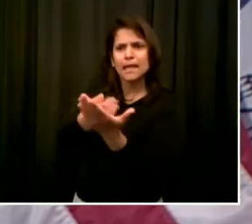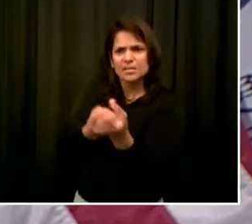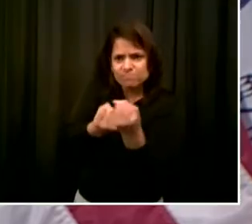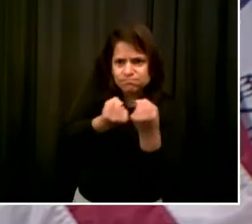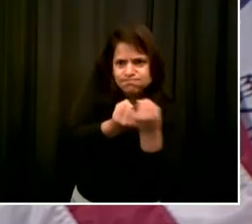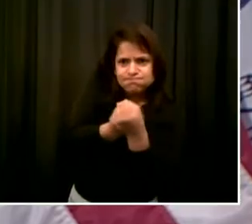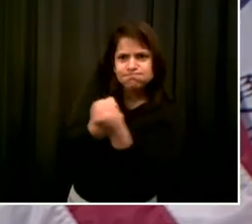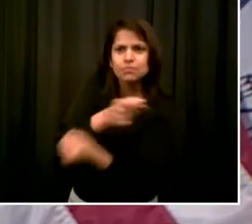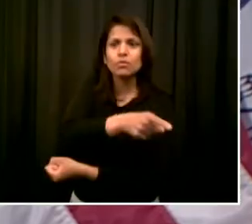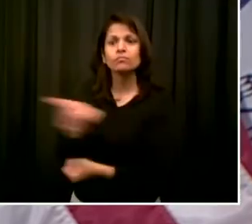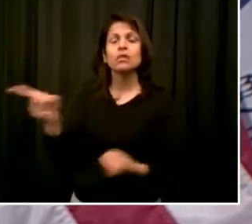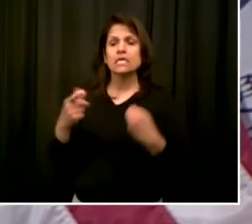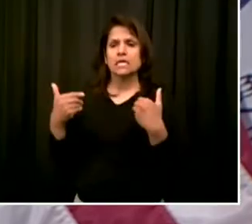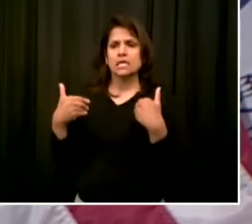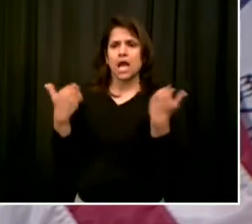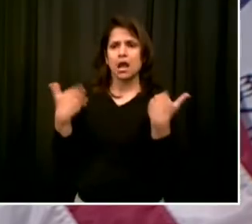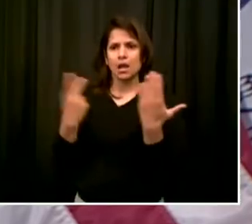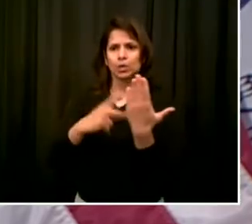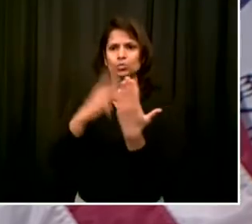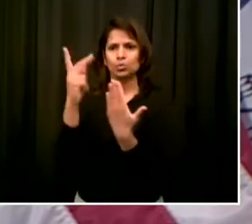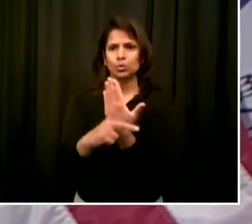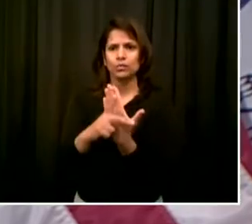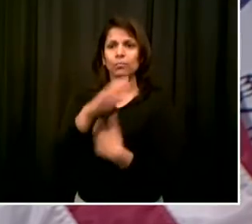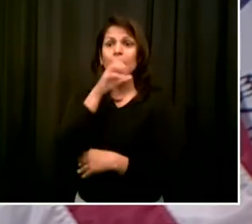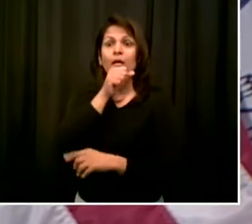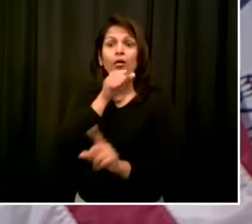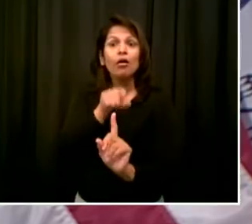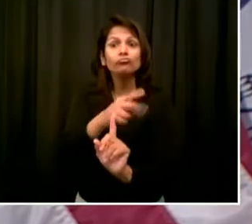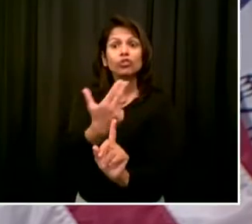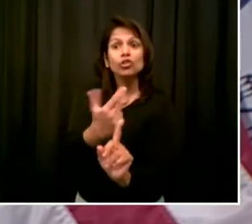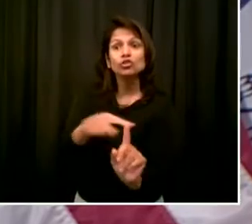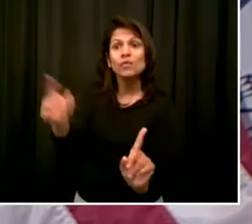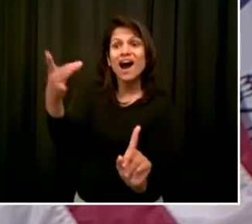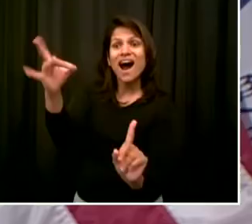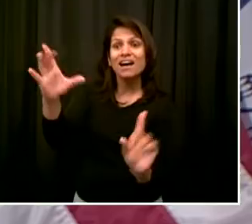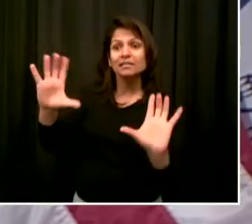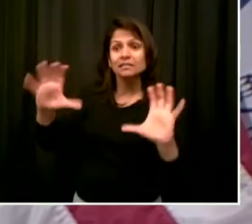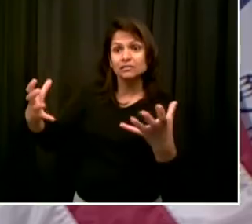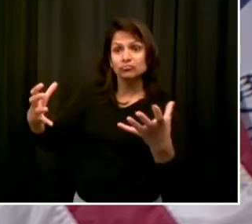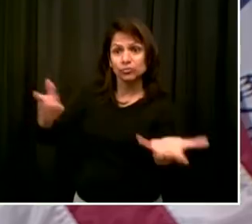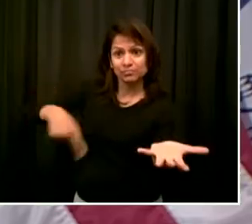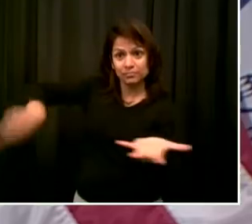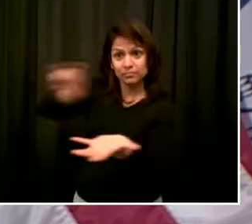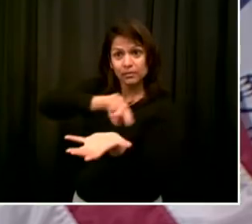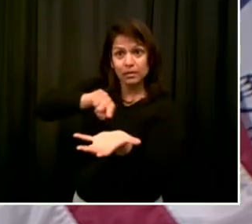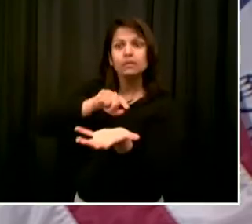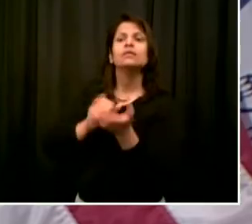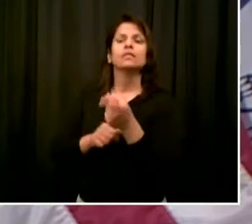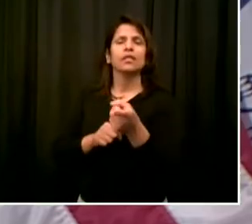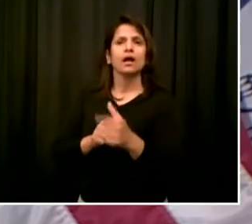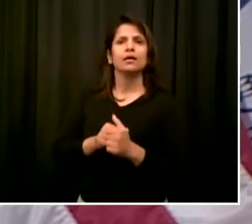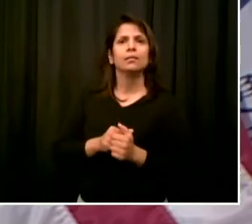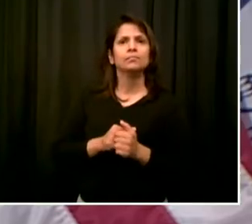WE WILL TAKE THAT CAPITAL MONEY